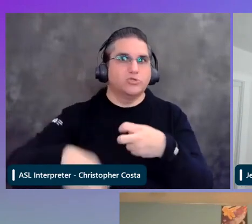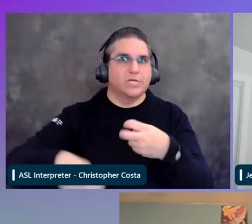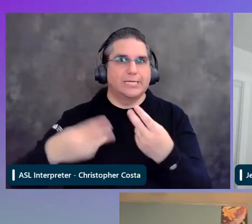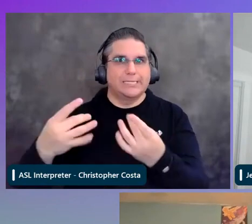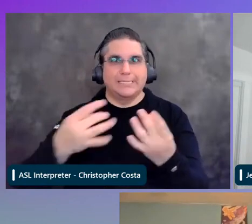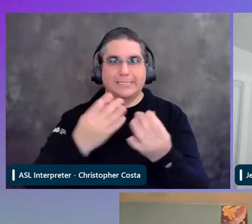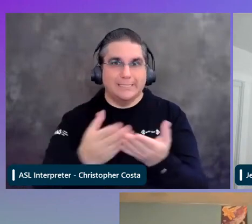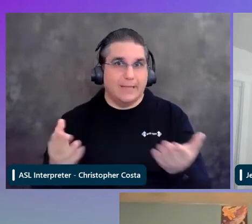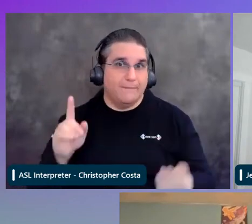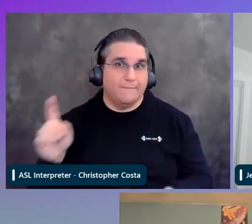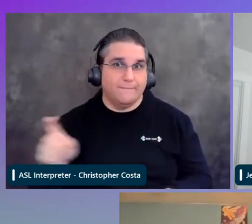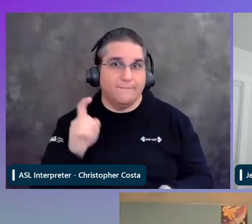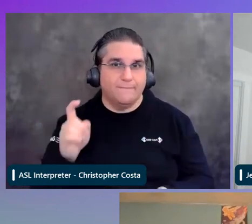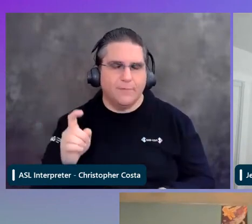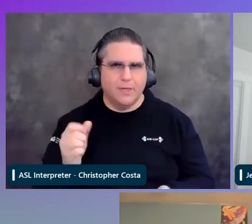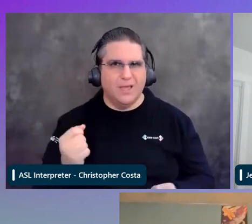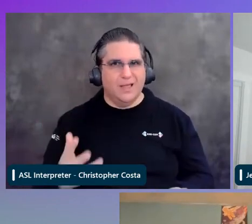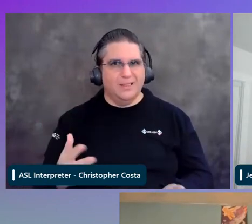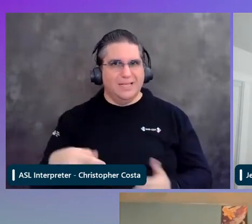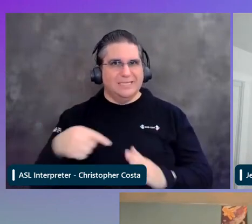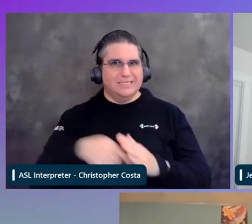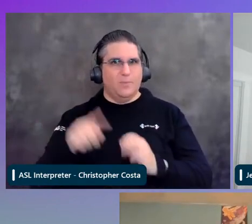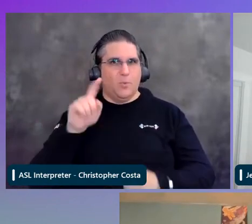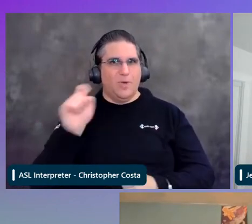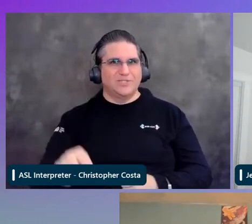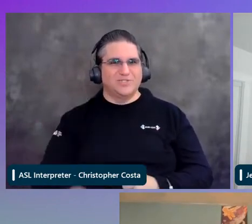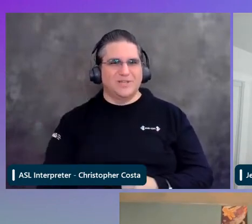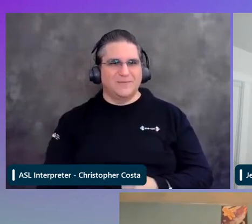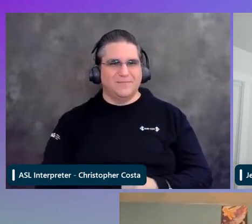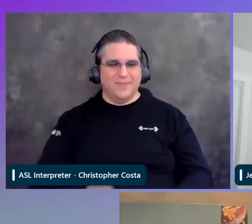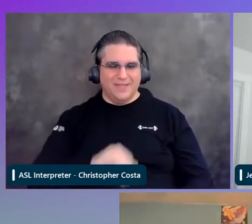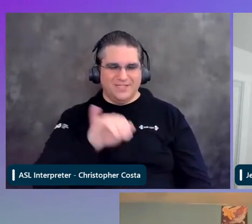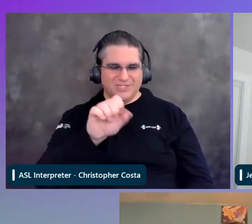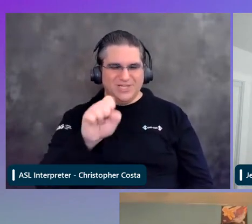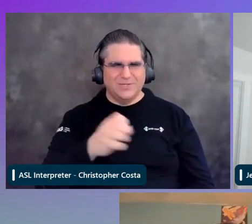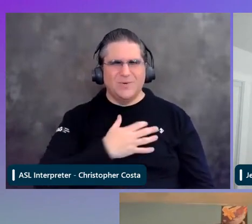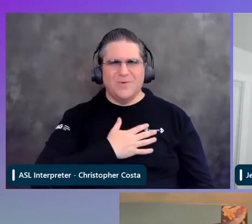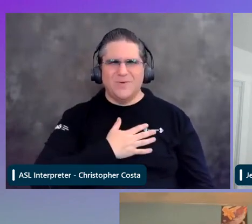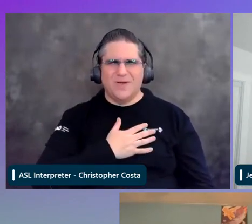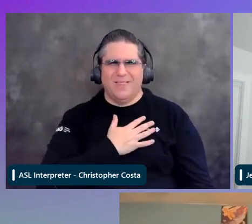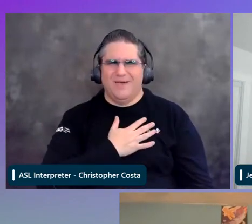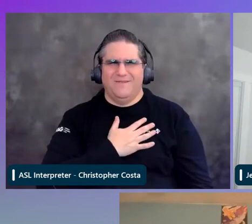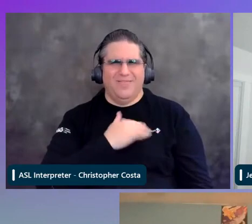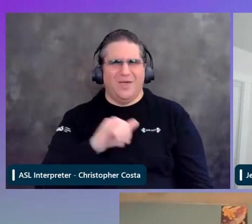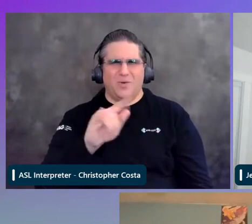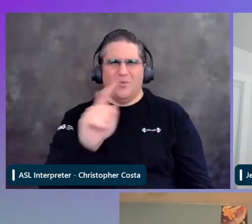as they can rely on I a lot to unpack there. Oh, I love that question. Personally if I can go